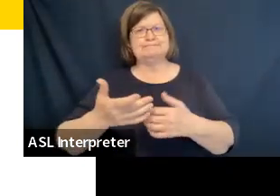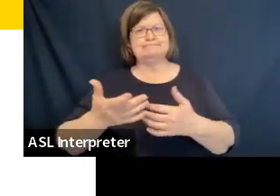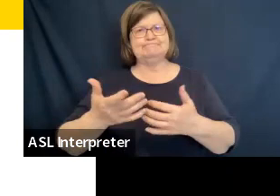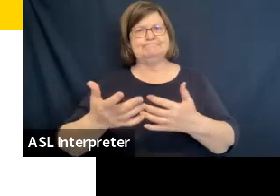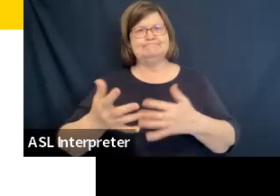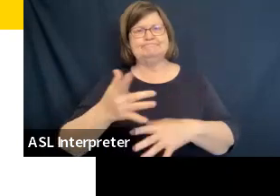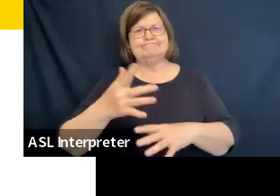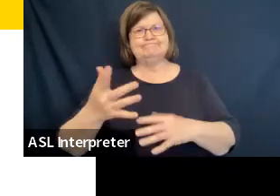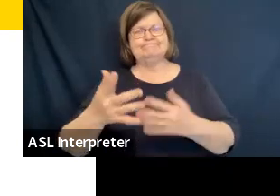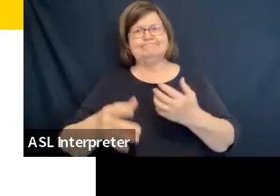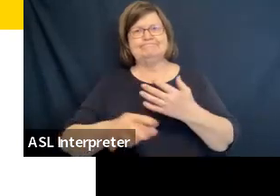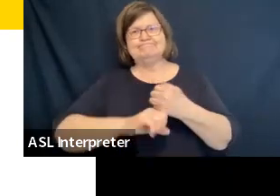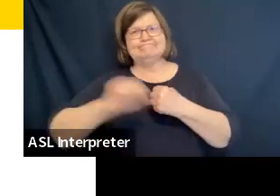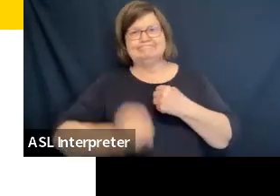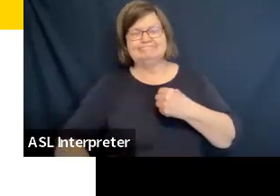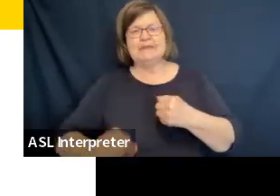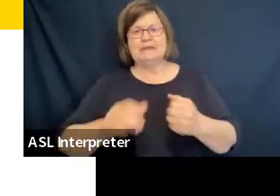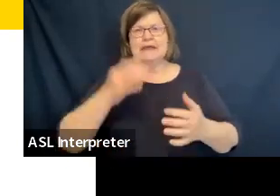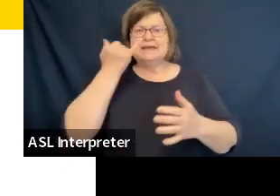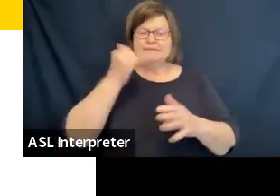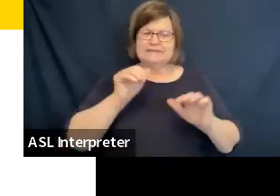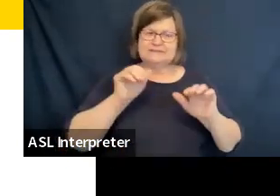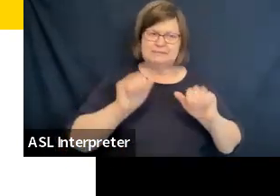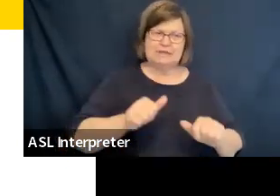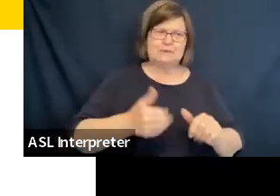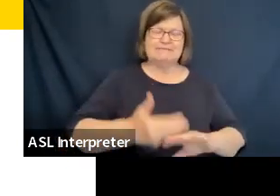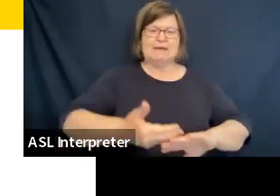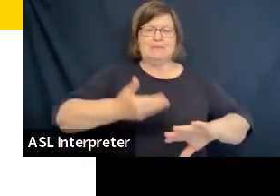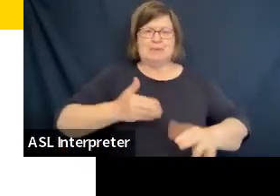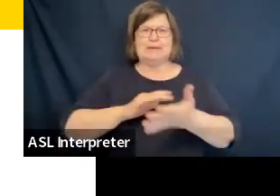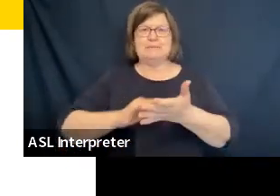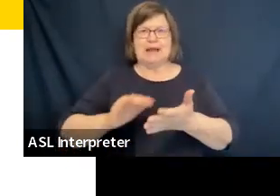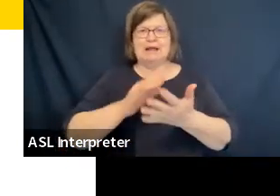I think when it's possible to have pre Brailled items, that's always a great thing. Such as you